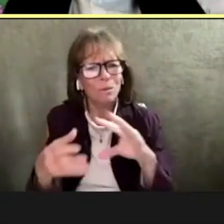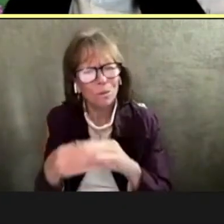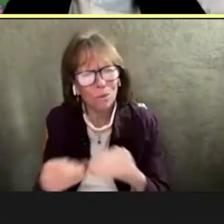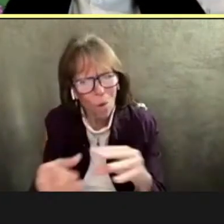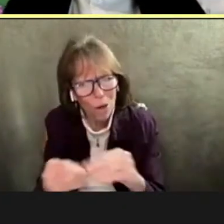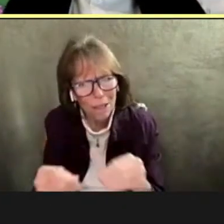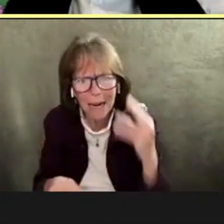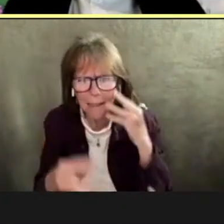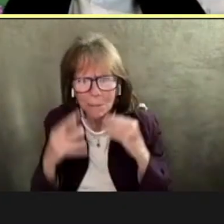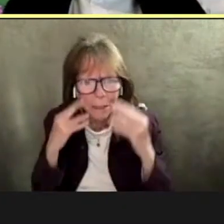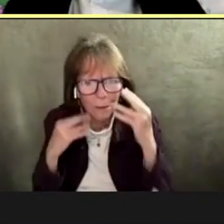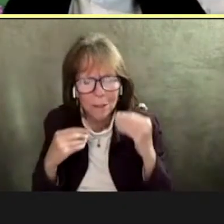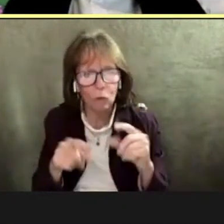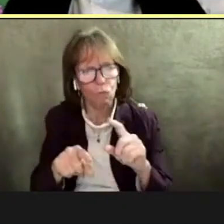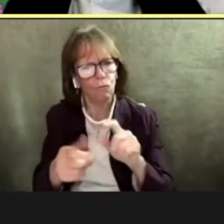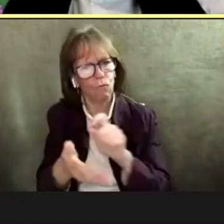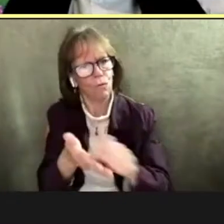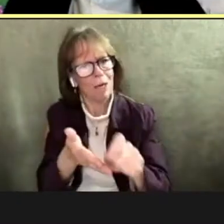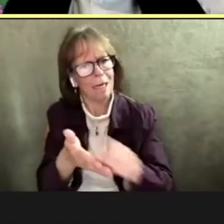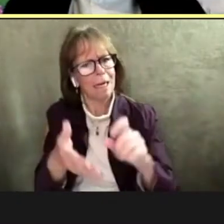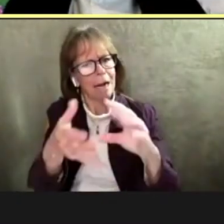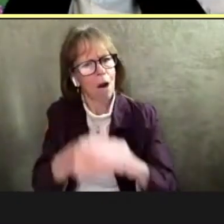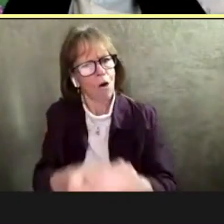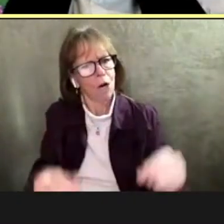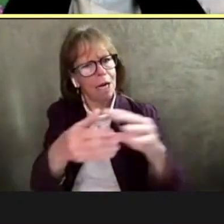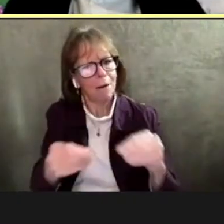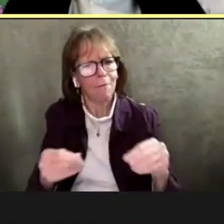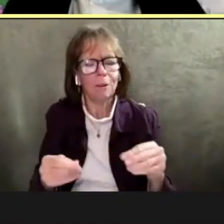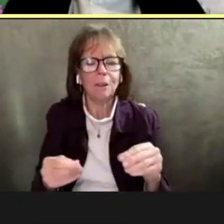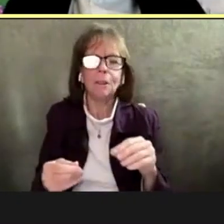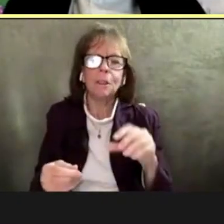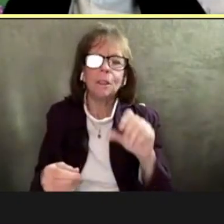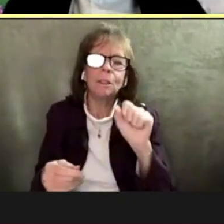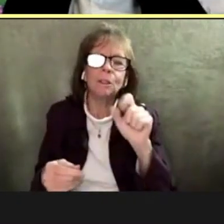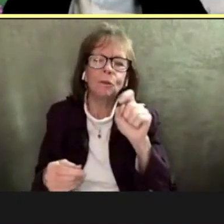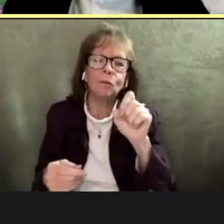written narratives, storytelling, art, and the humanities.